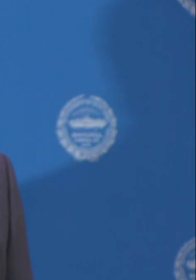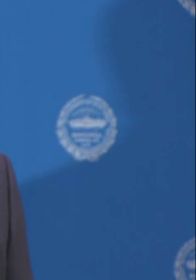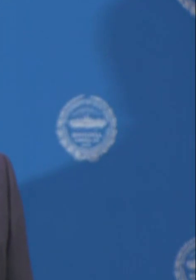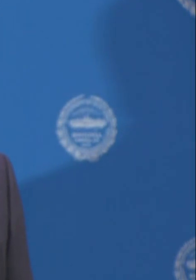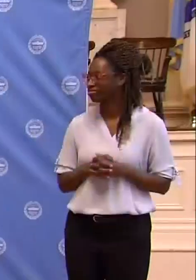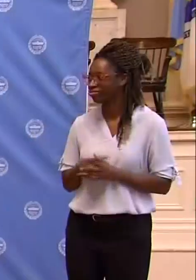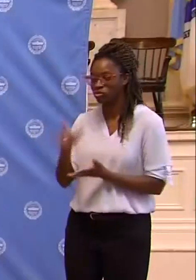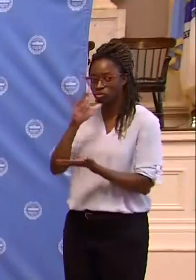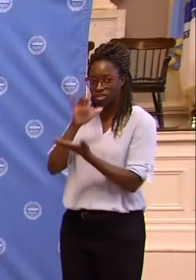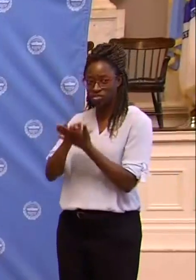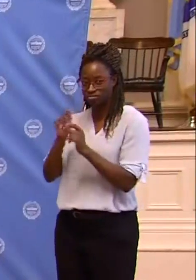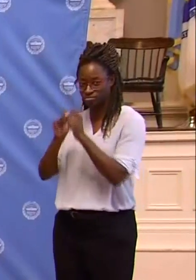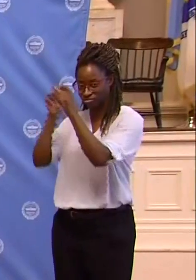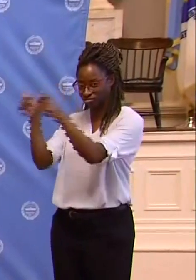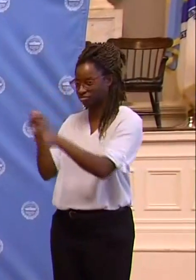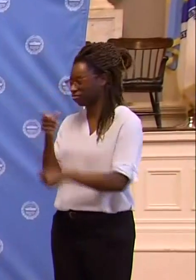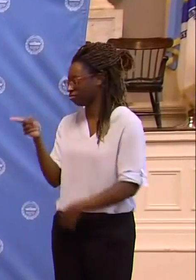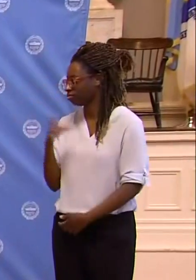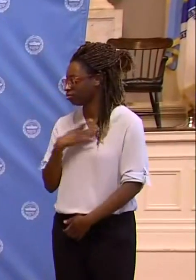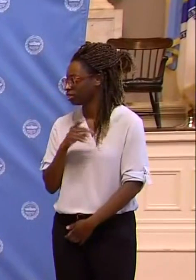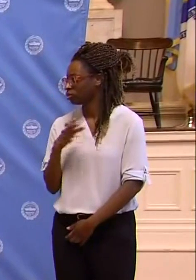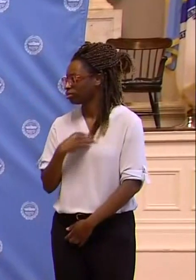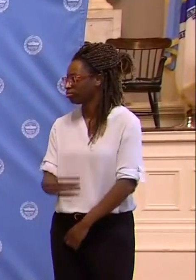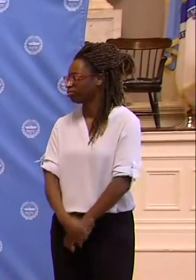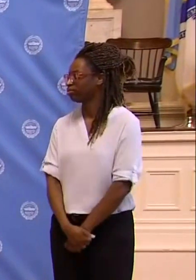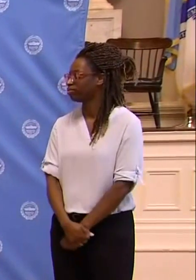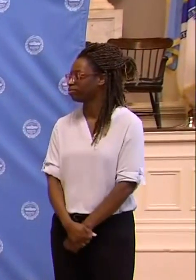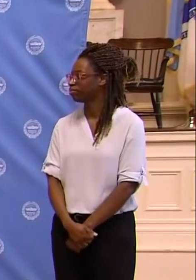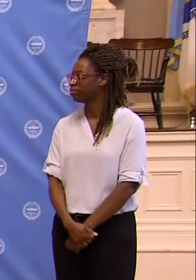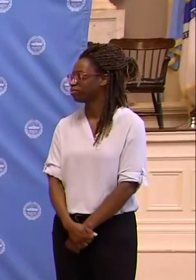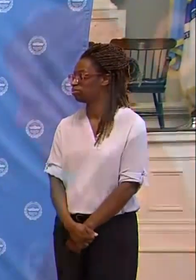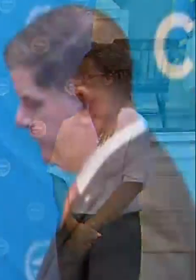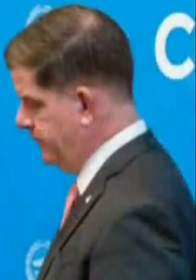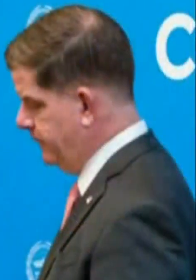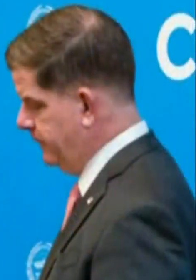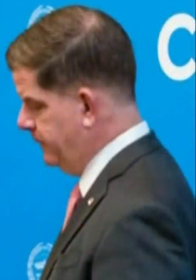OF A WEEKLONG INVESTIGATION INTO DENNIS WHITE. THIS INVESTIGATION RELEASED